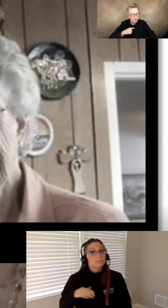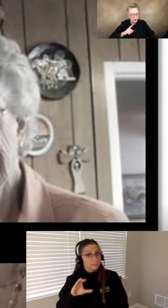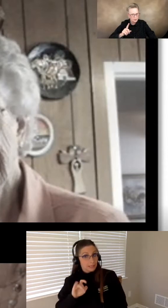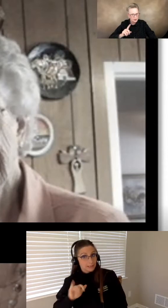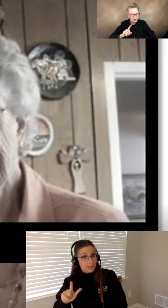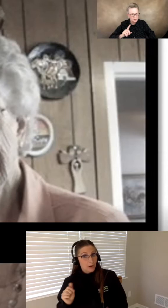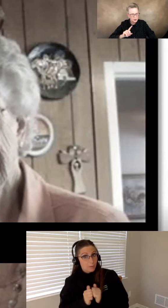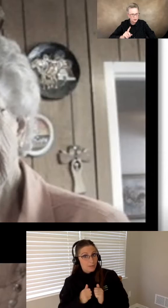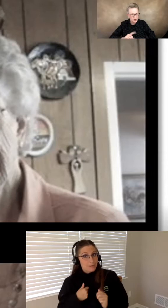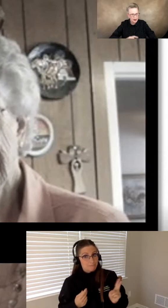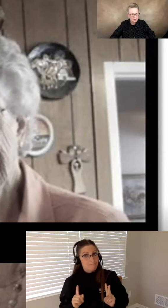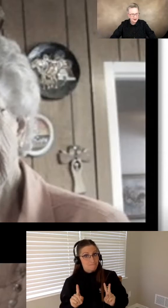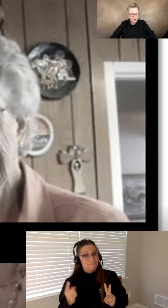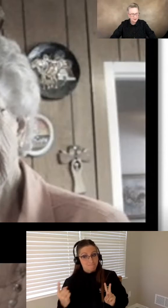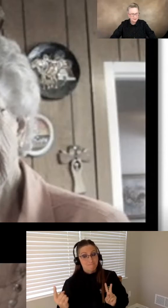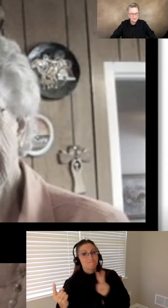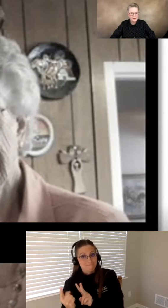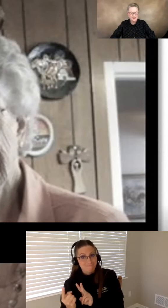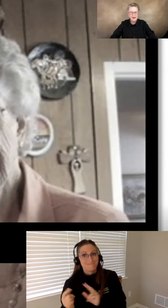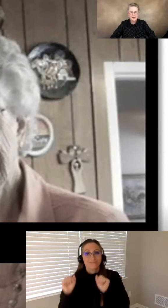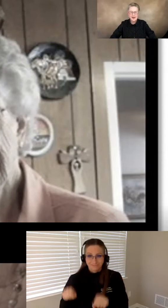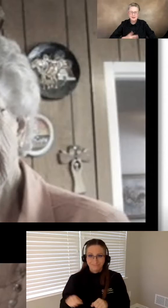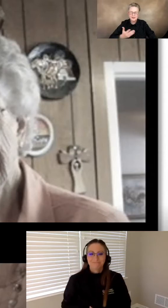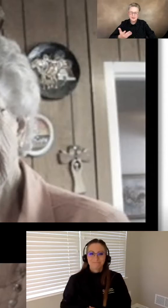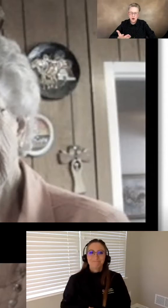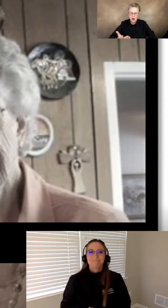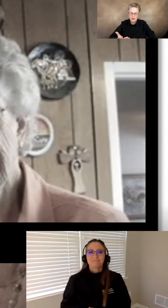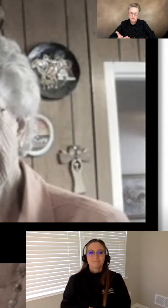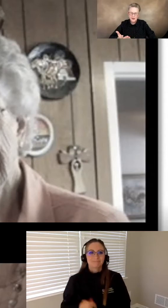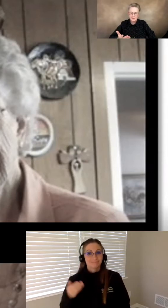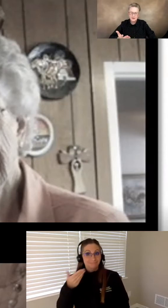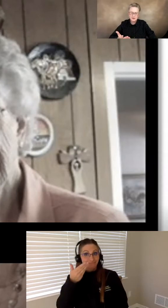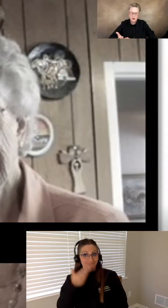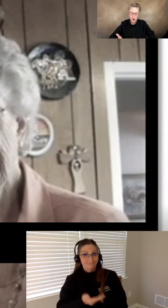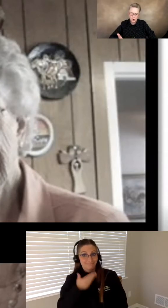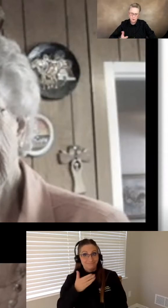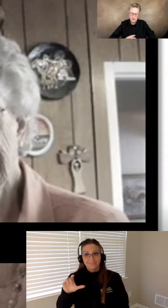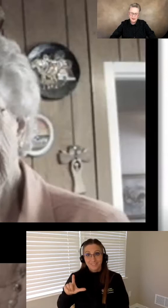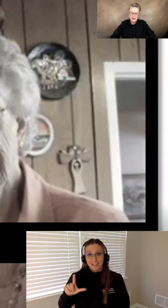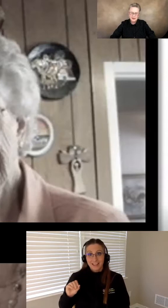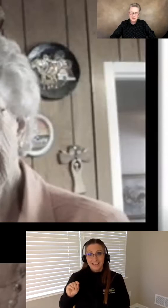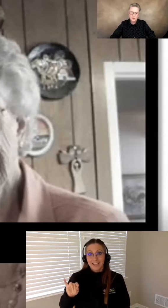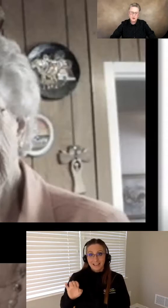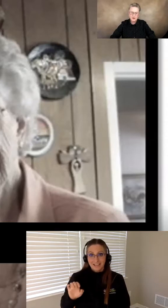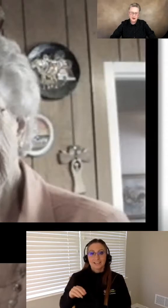it was the only way it could happen and this is Lottie, and this is her home, and so we were there